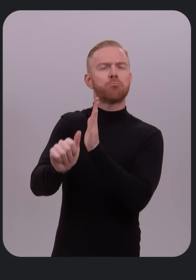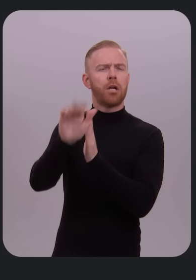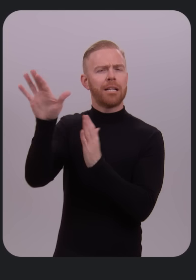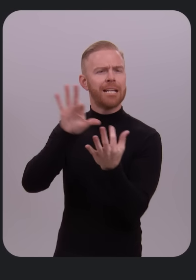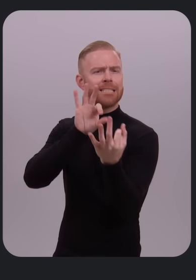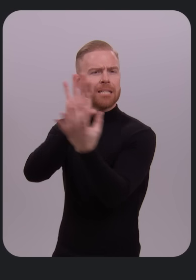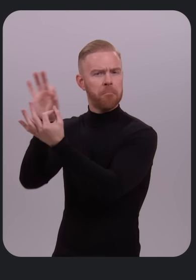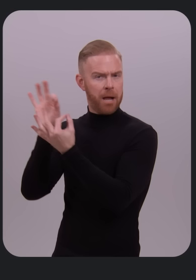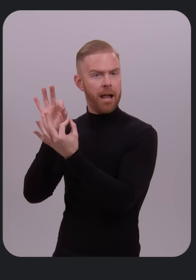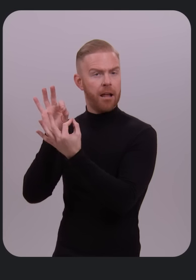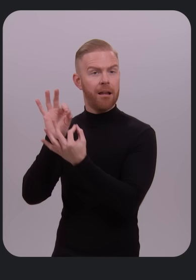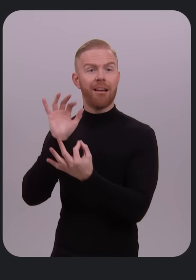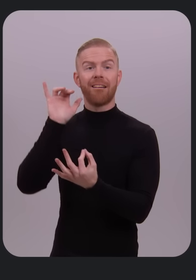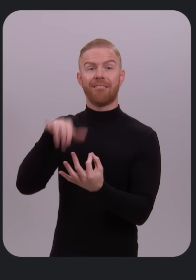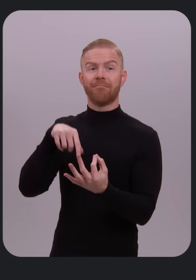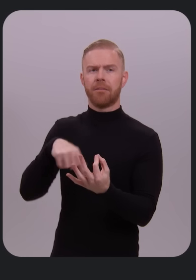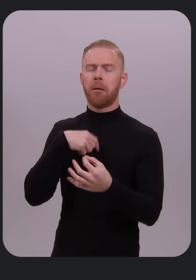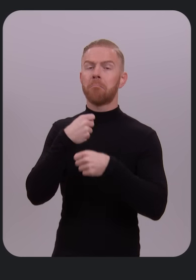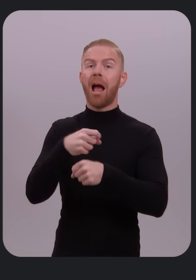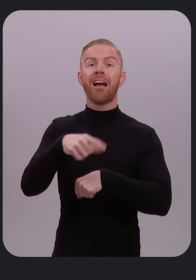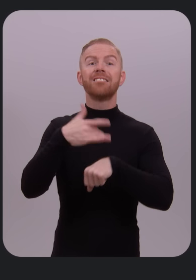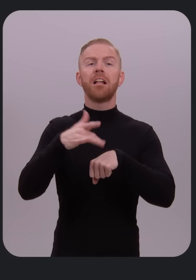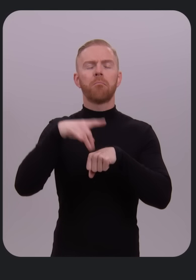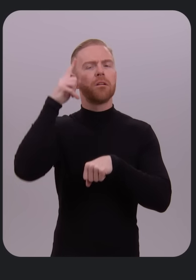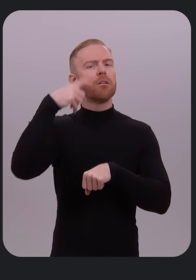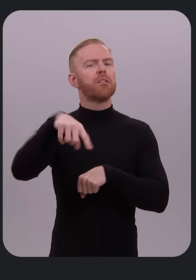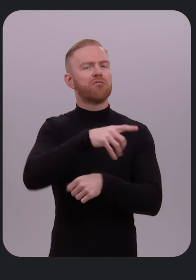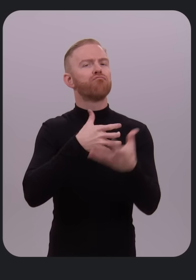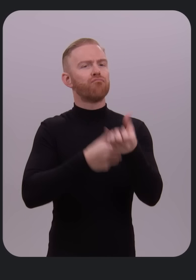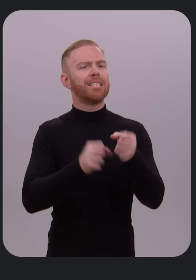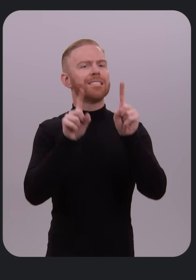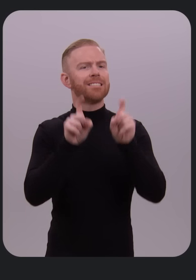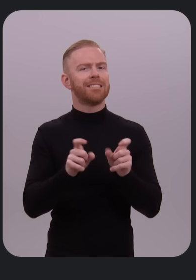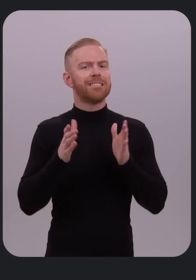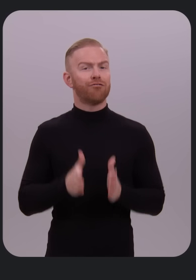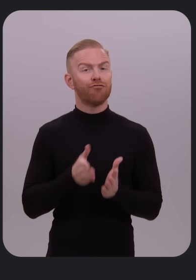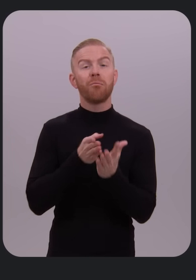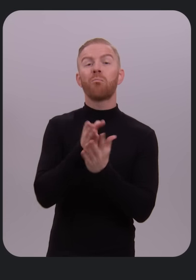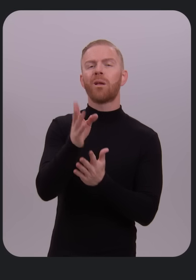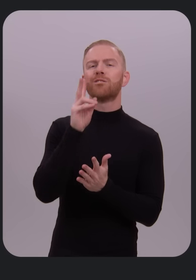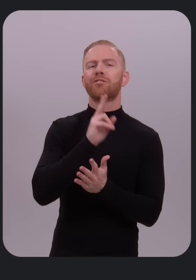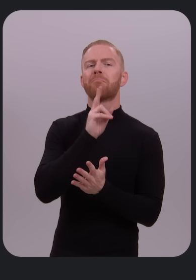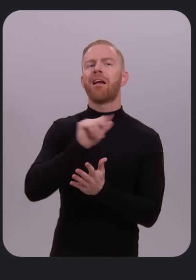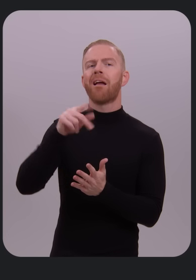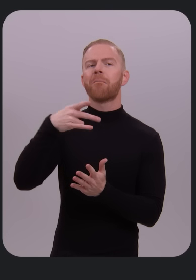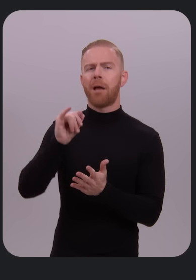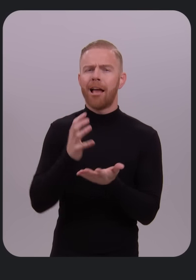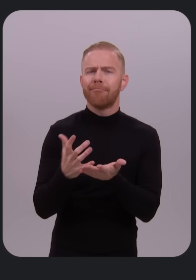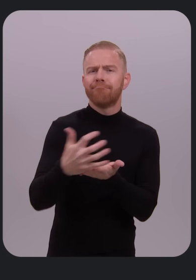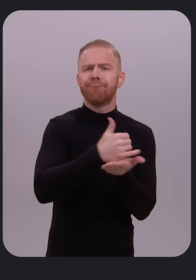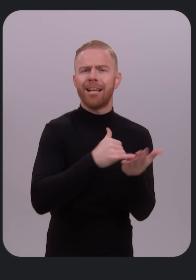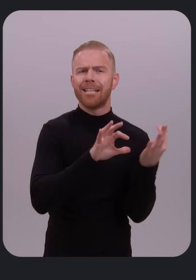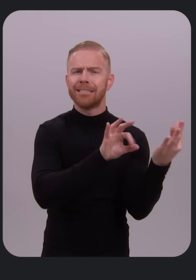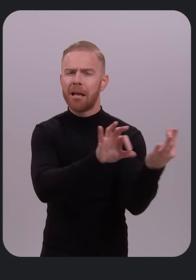it available to trusted testers via the Gemini API to get their feedback before making it widely available.